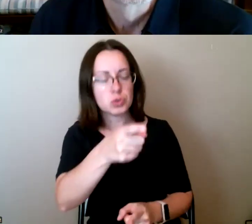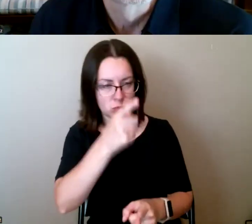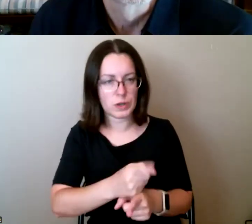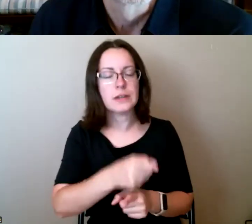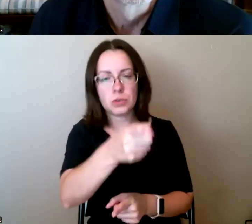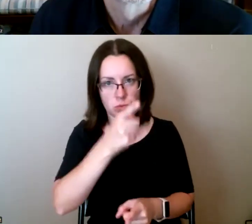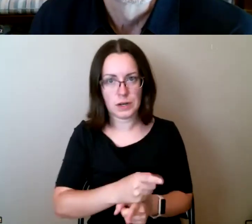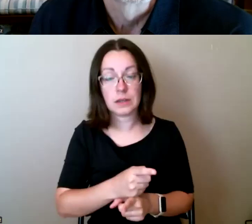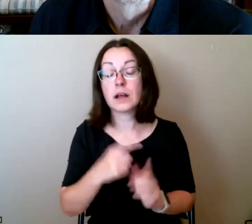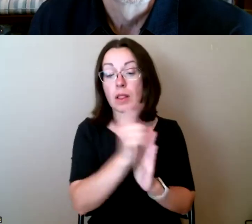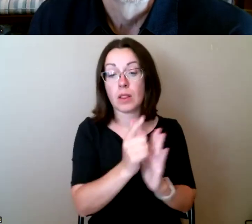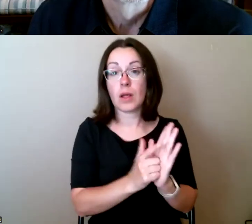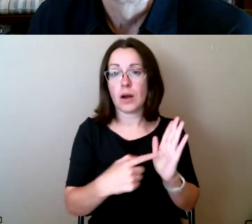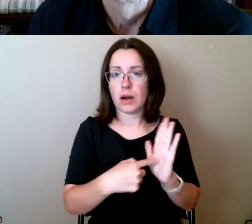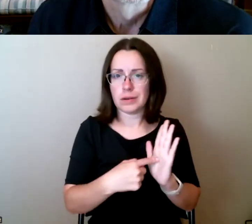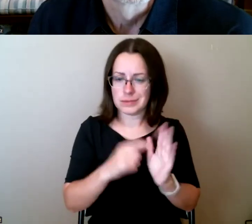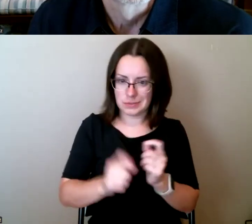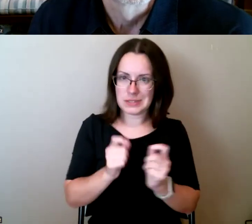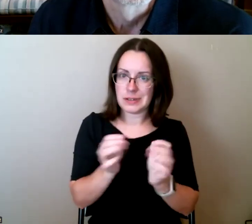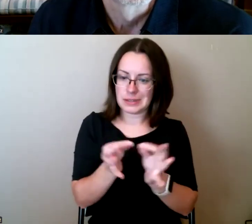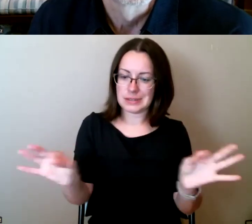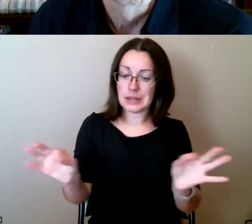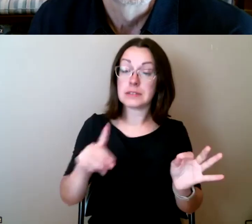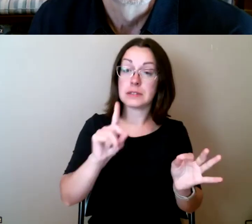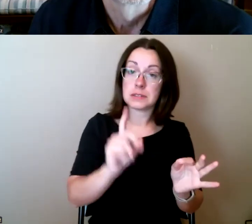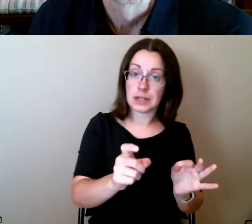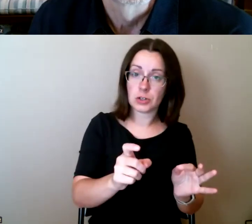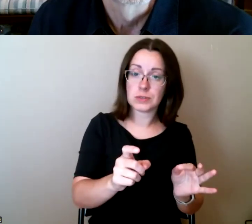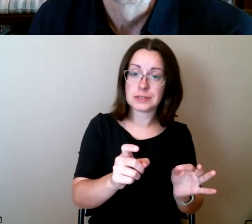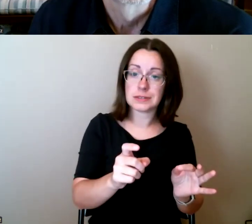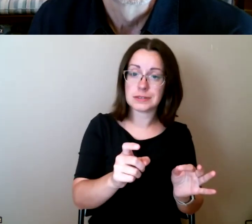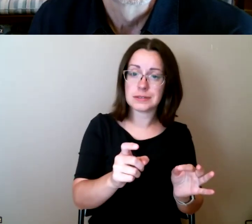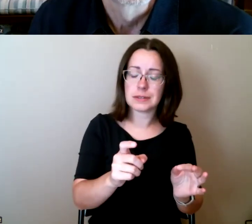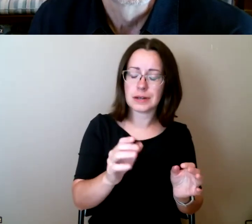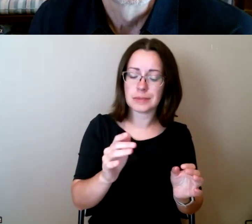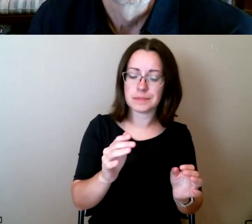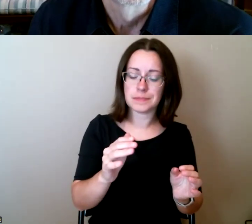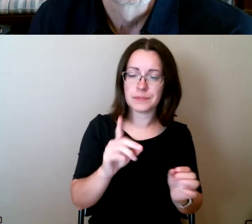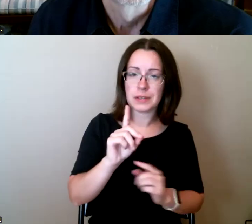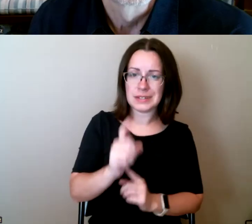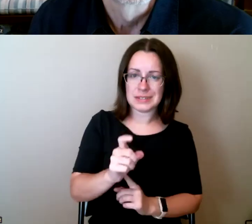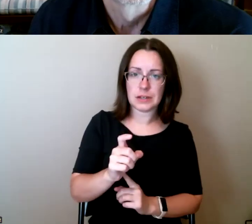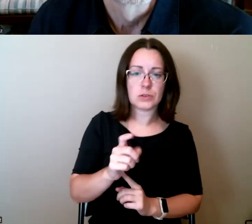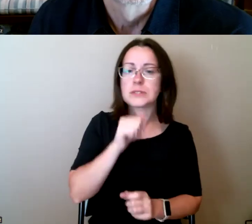in the statutes there is a statement that says that diagnosis is not uh enough to to make a